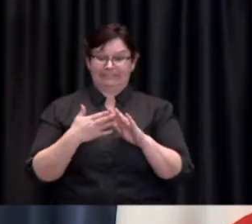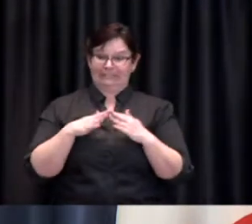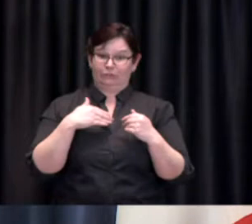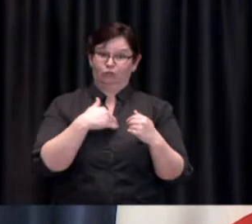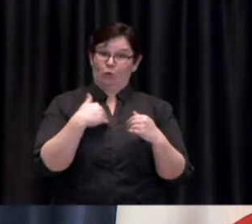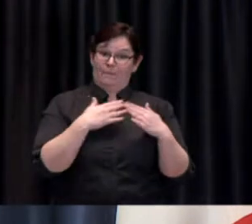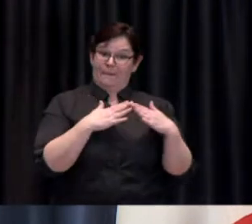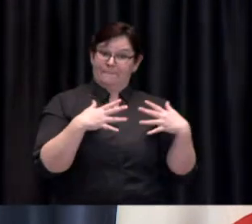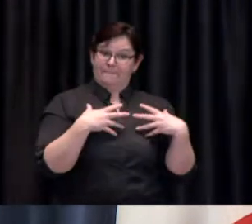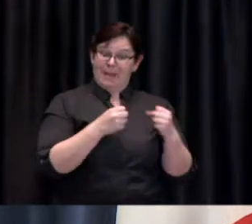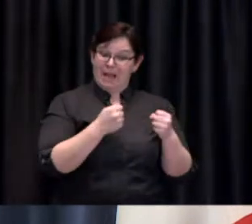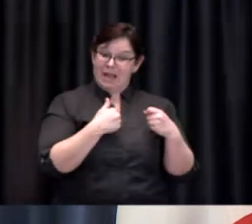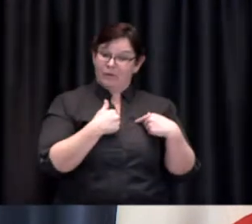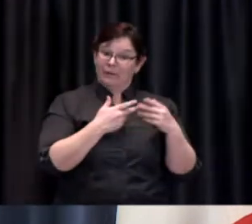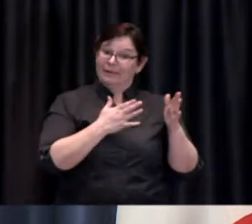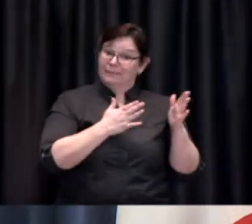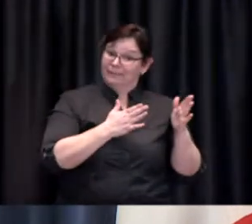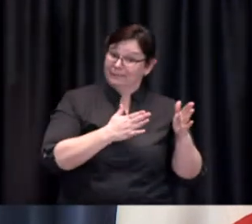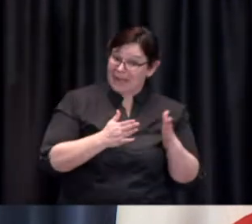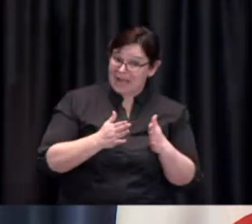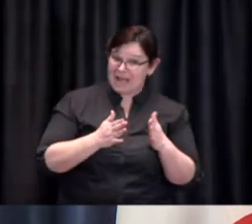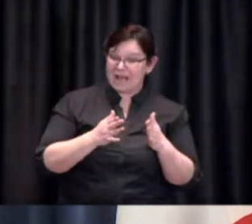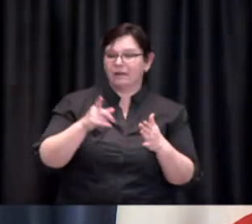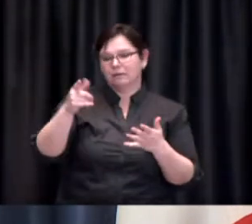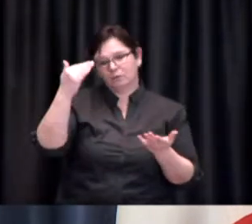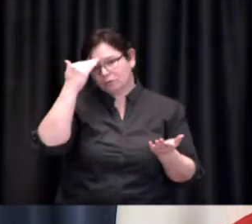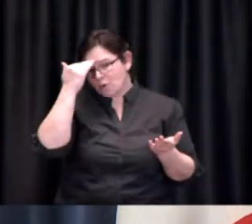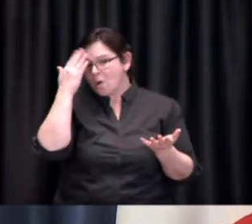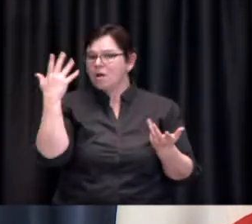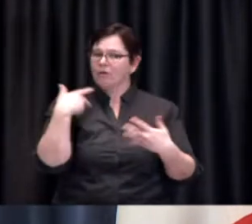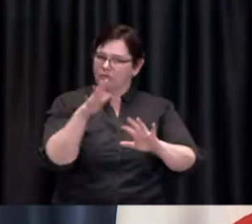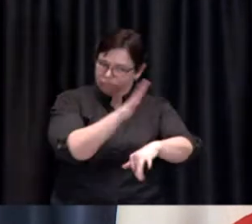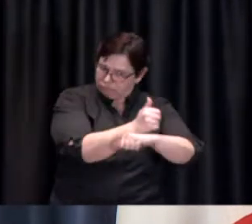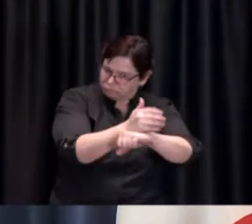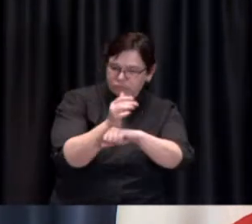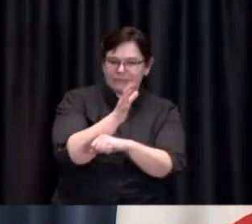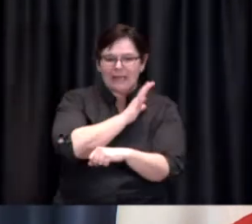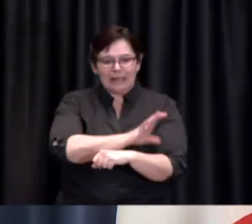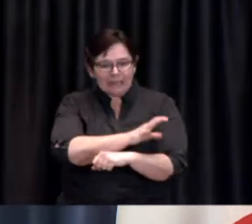you've heard about the mass immunization clinics Chief Pegg has certainly spoken about those clinics